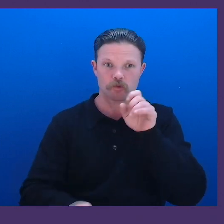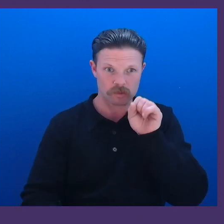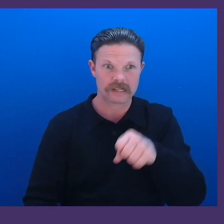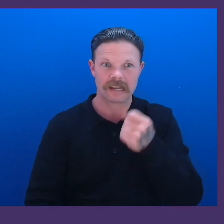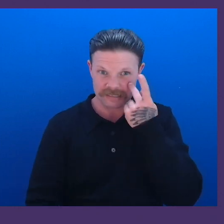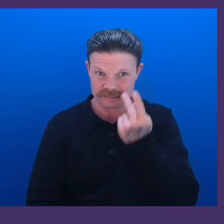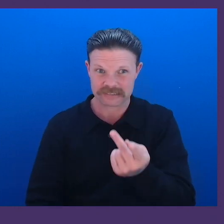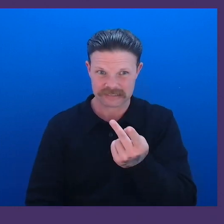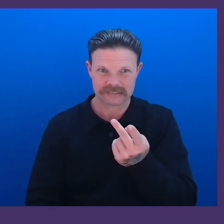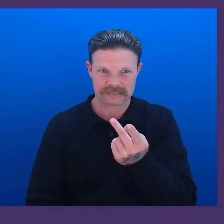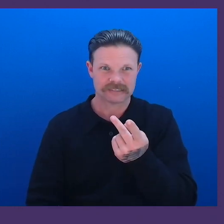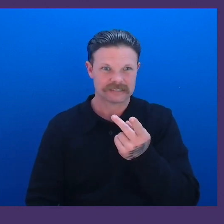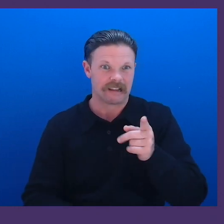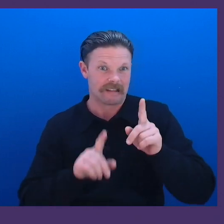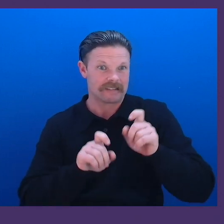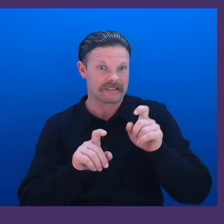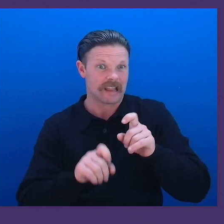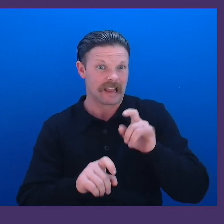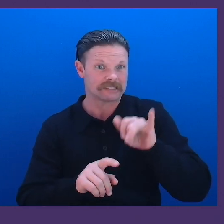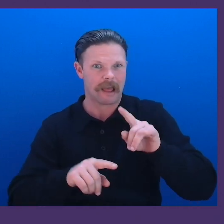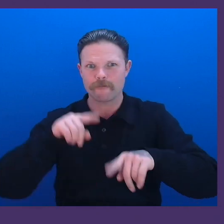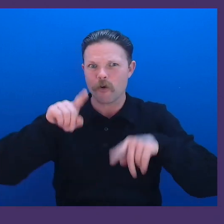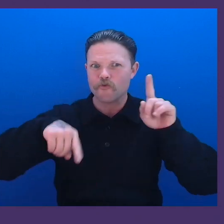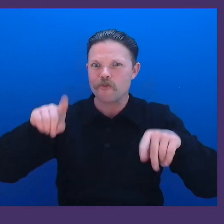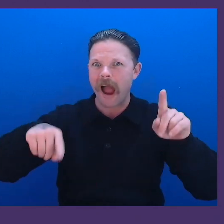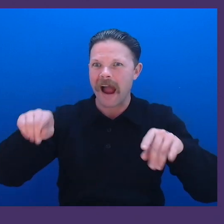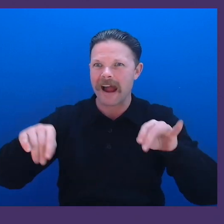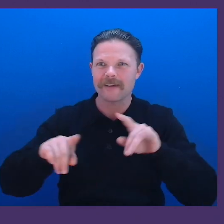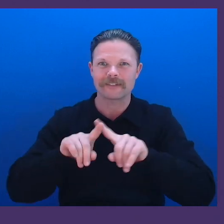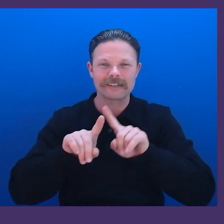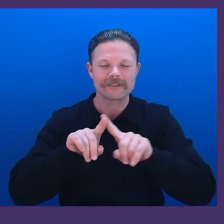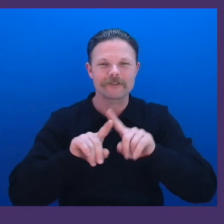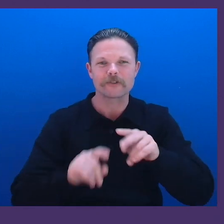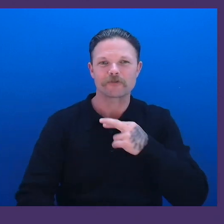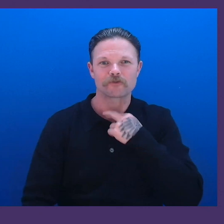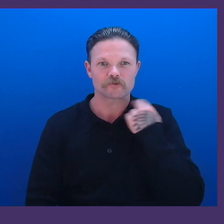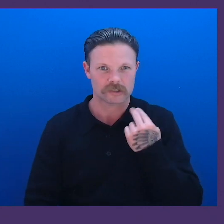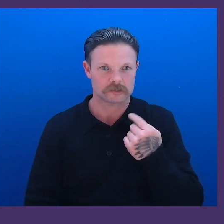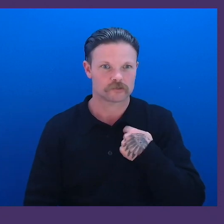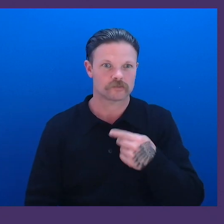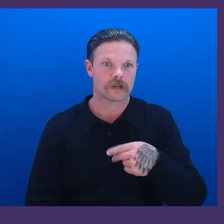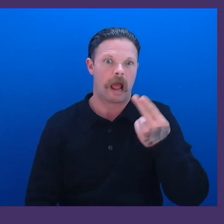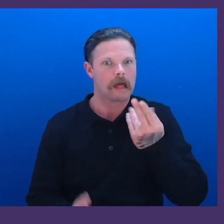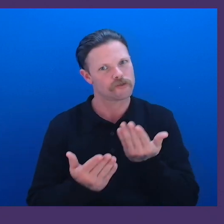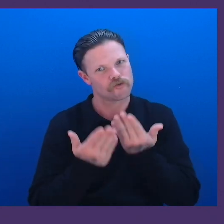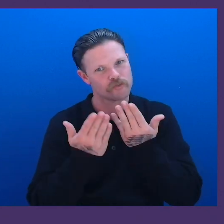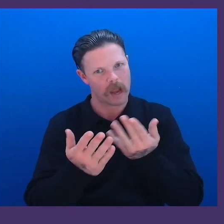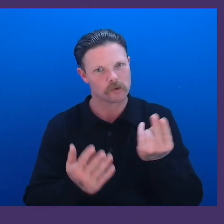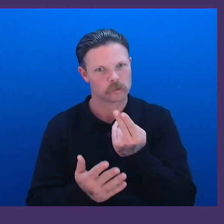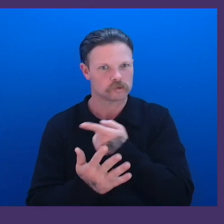So, we highly recommend to use those. So, when you're done with the measurements,